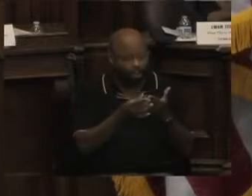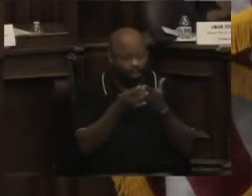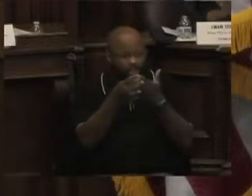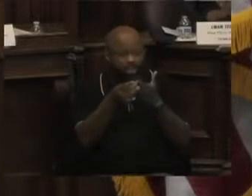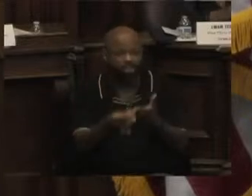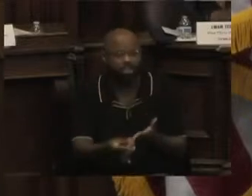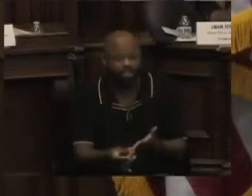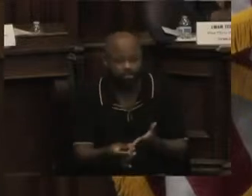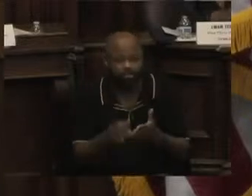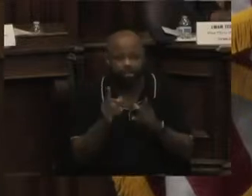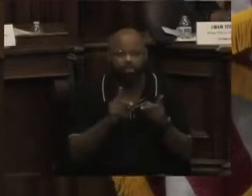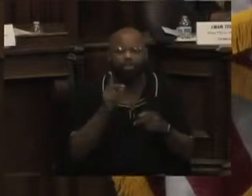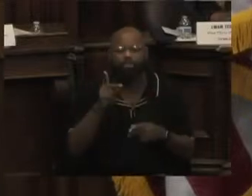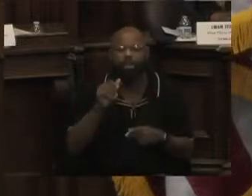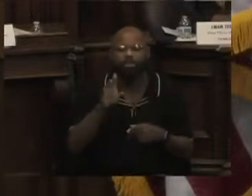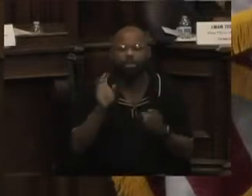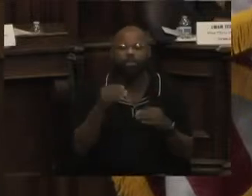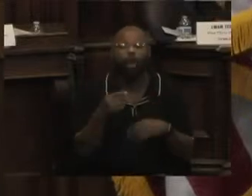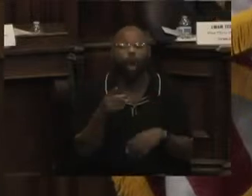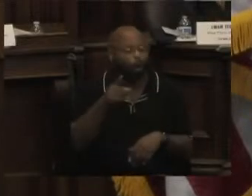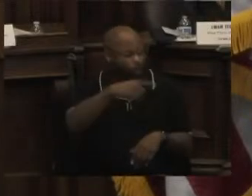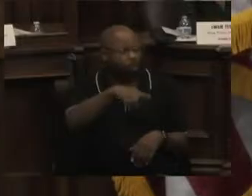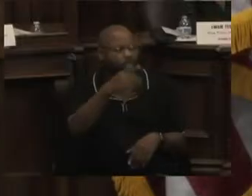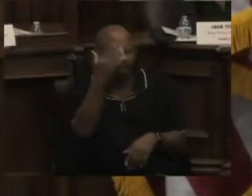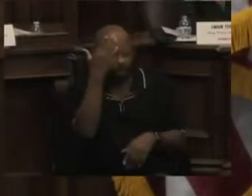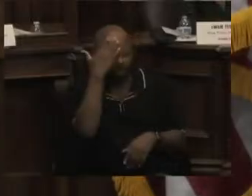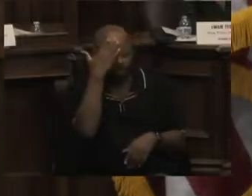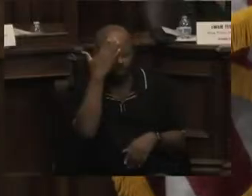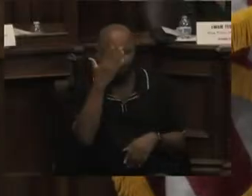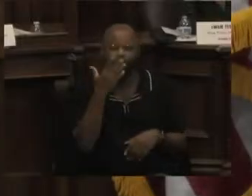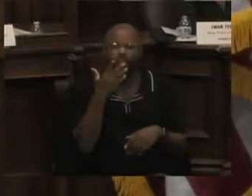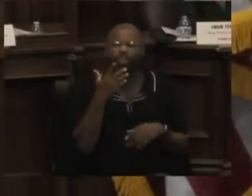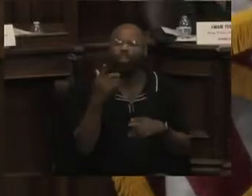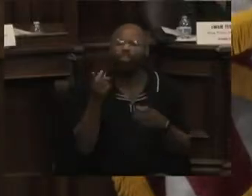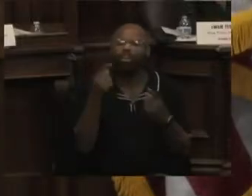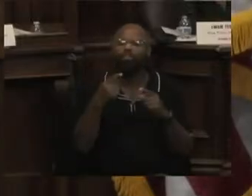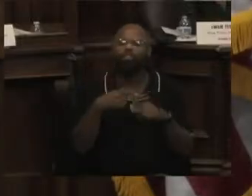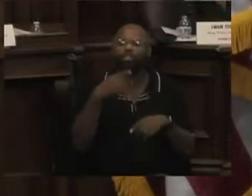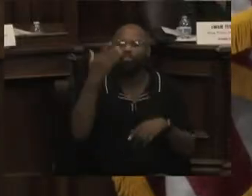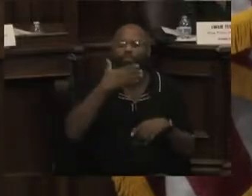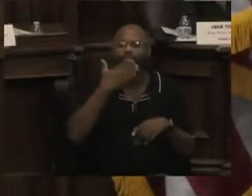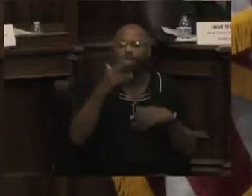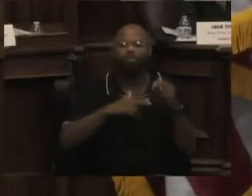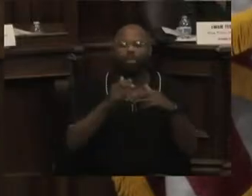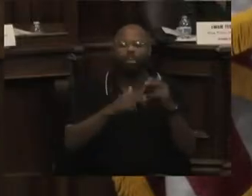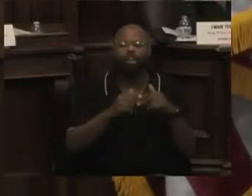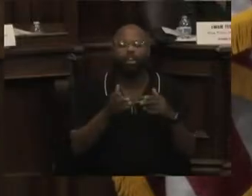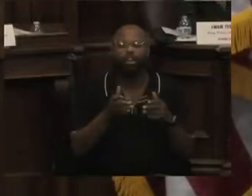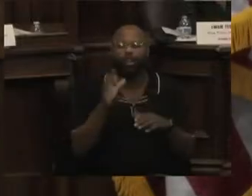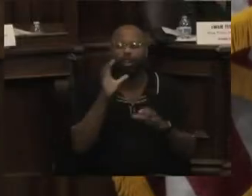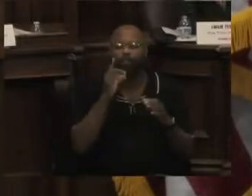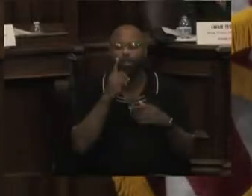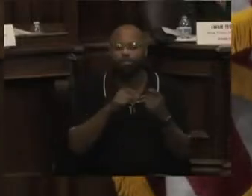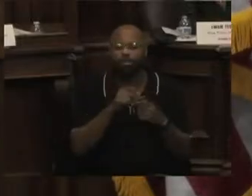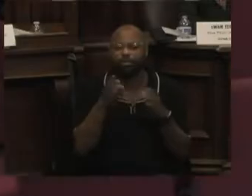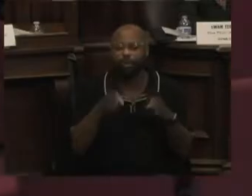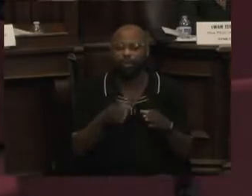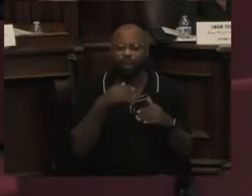of the building would know how to direct people to the office, is that they do. Okay, so if